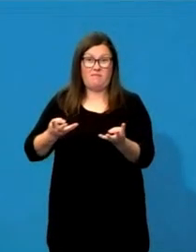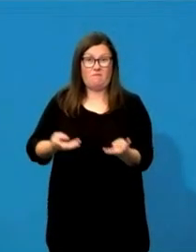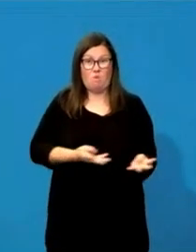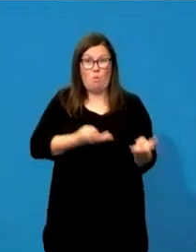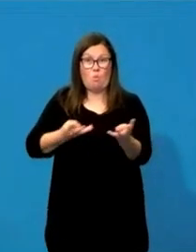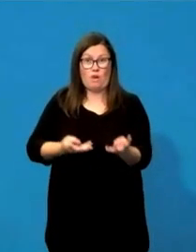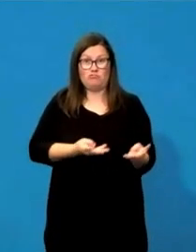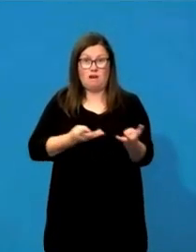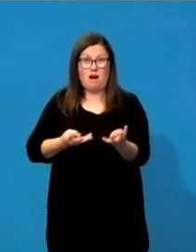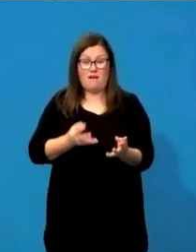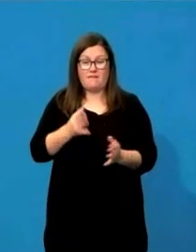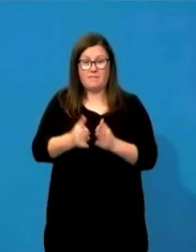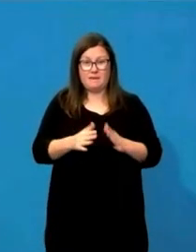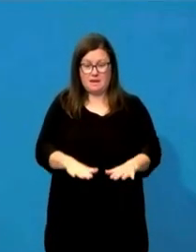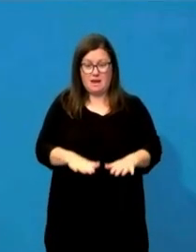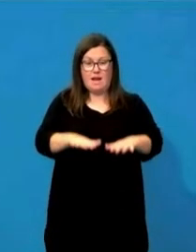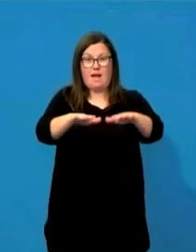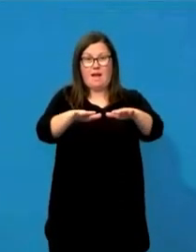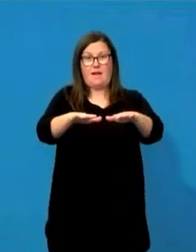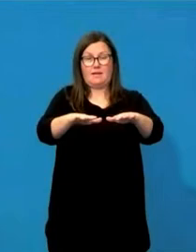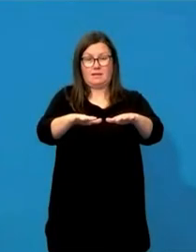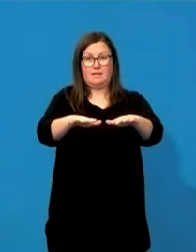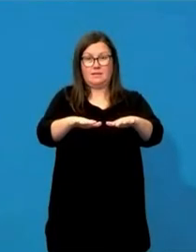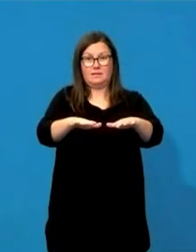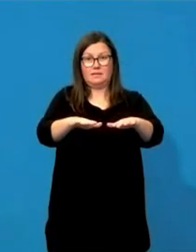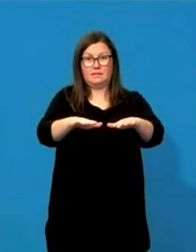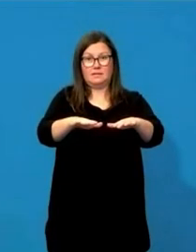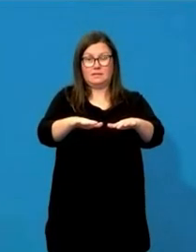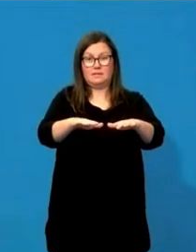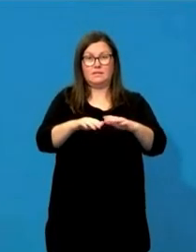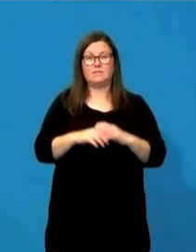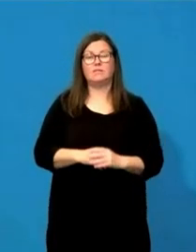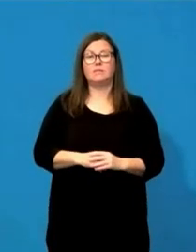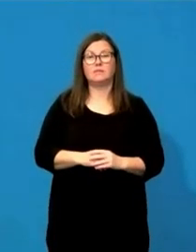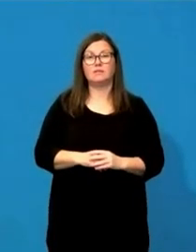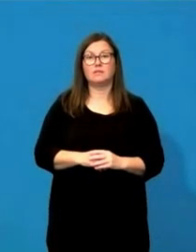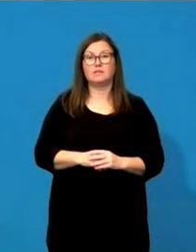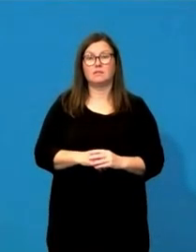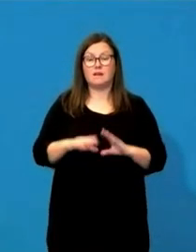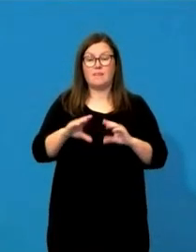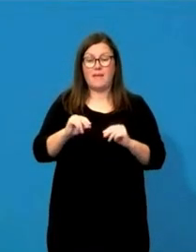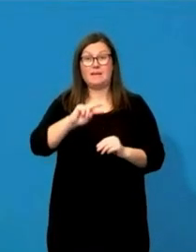higher off the ground, and you also having to load the wheelchair into the back of your